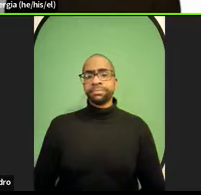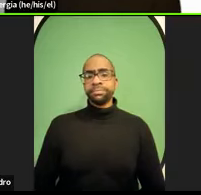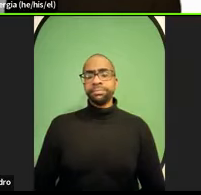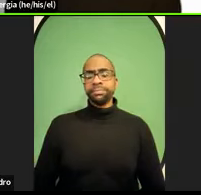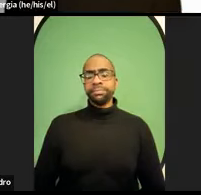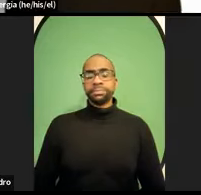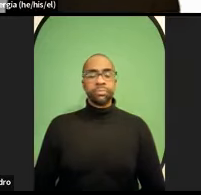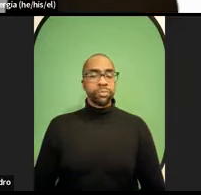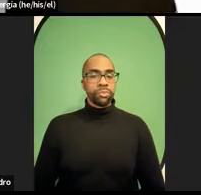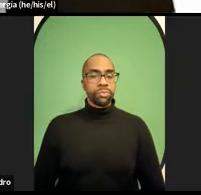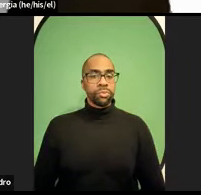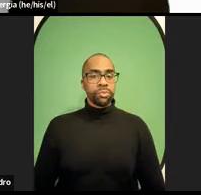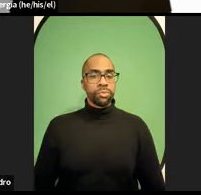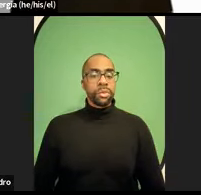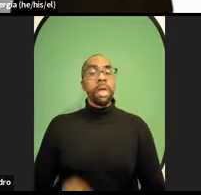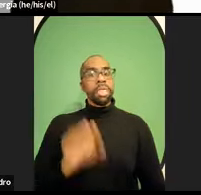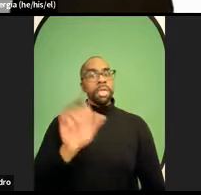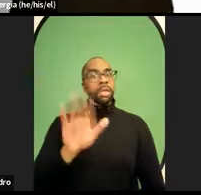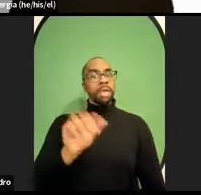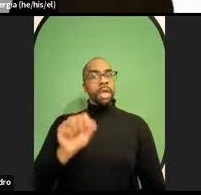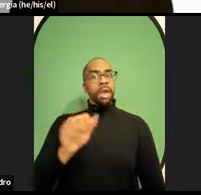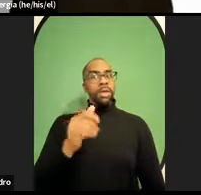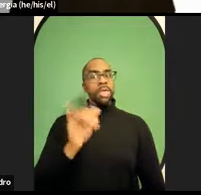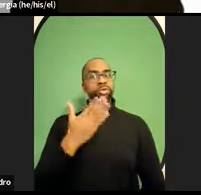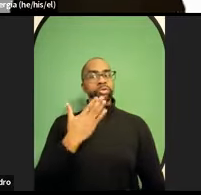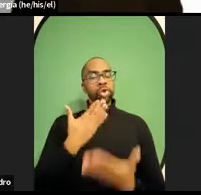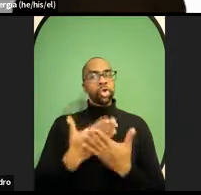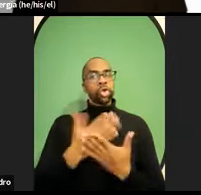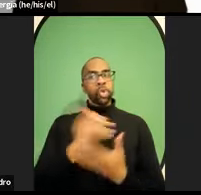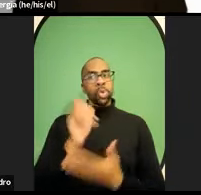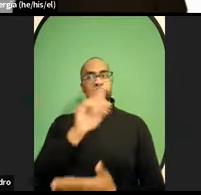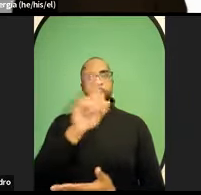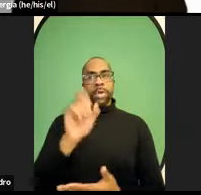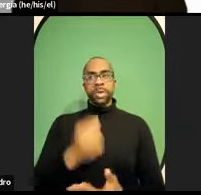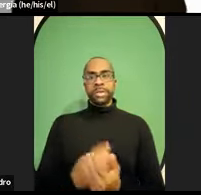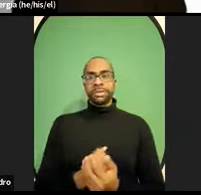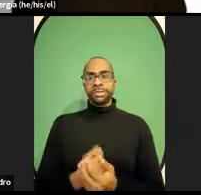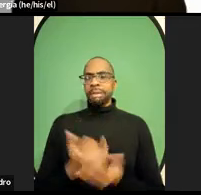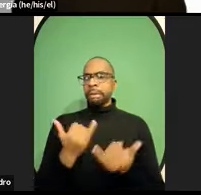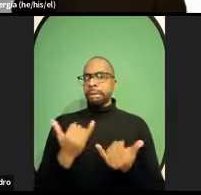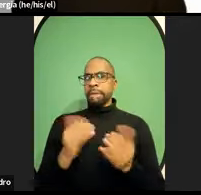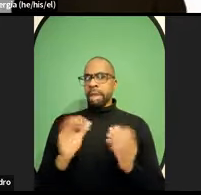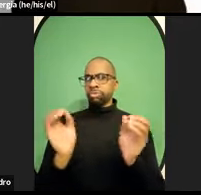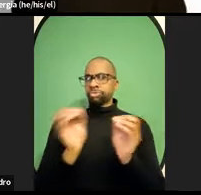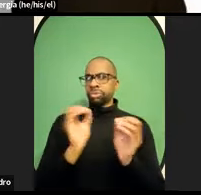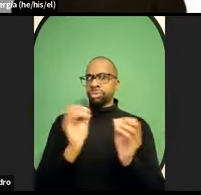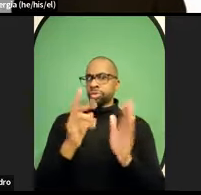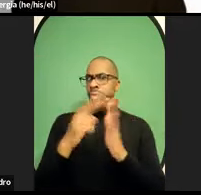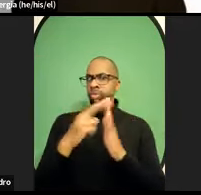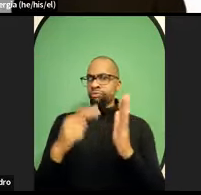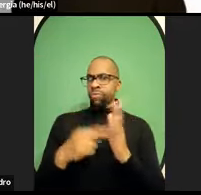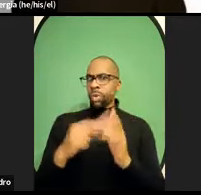class. That's a great question, especially with the holidays coming up. Yeah Yeah, that's a great question. But Yeah, that's a great question. But, to my knowledge, there is